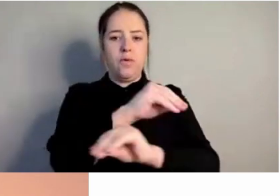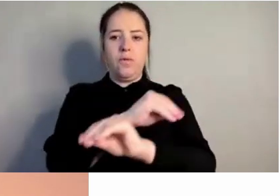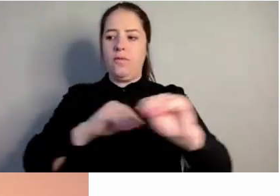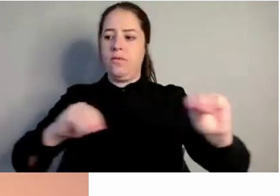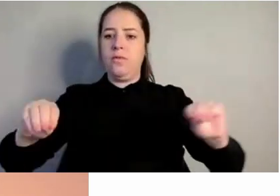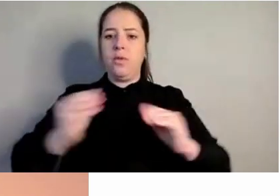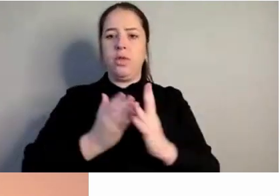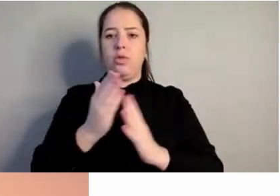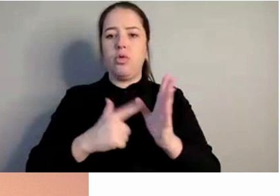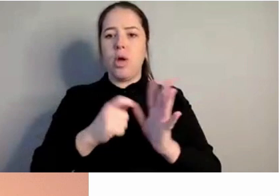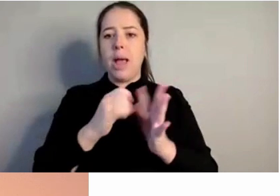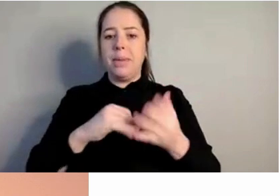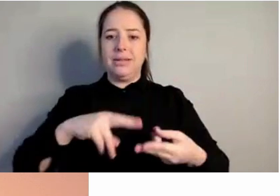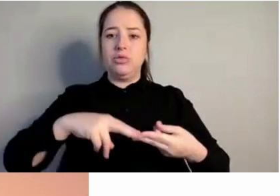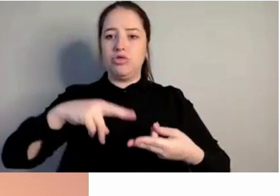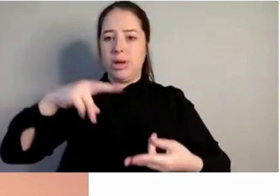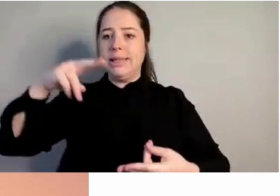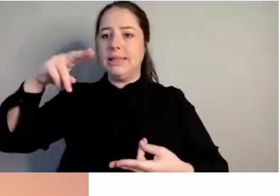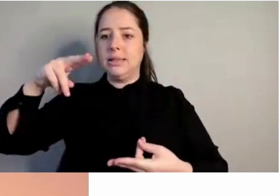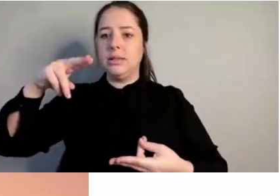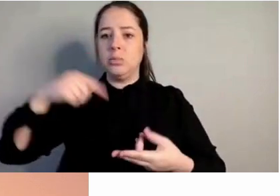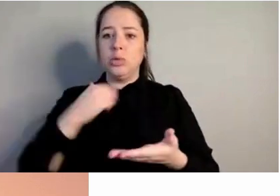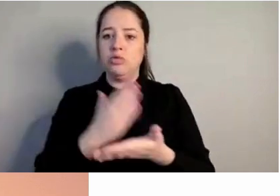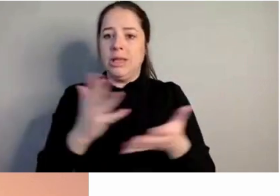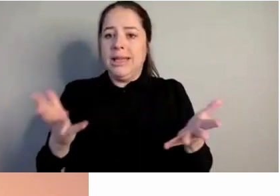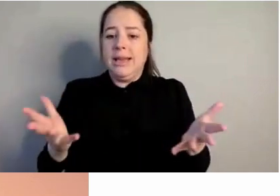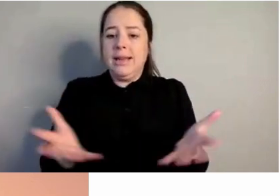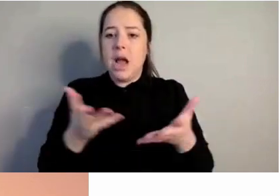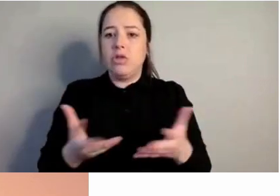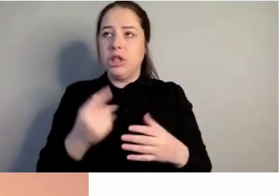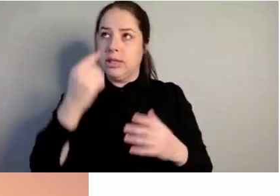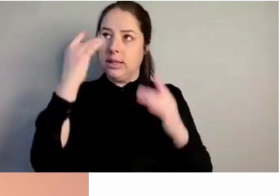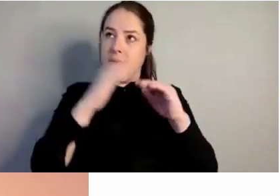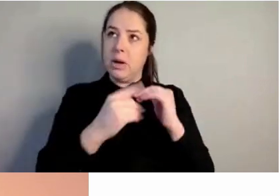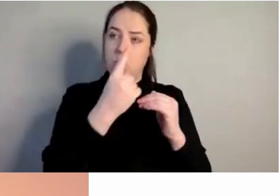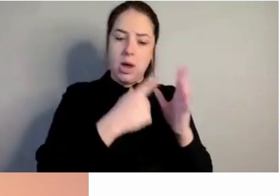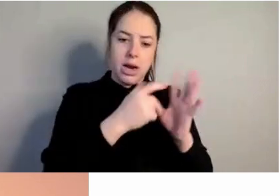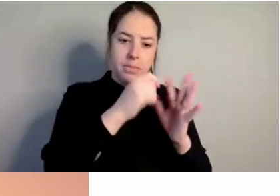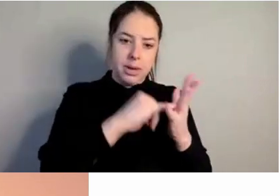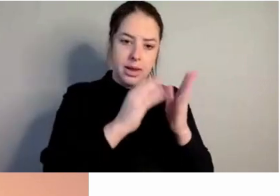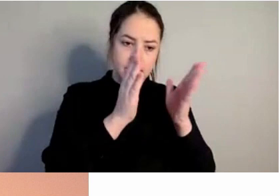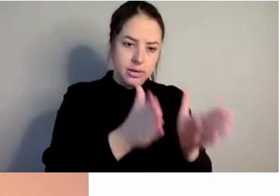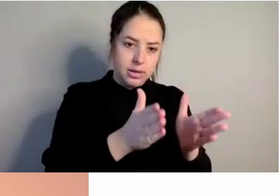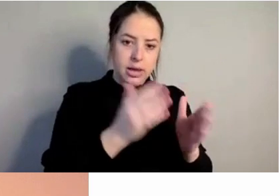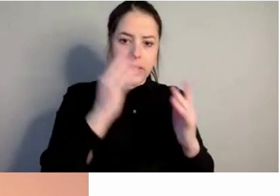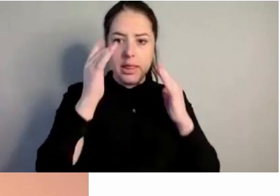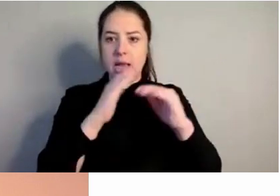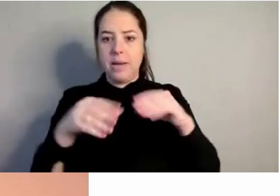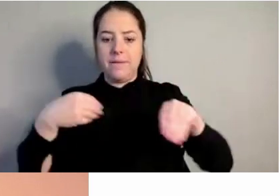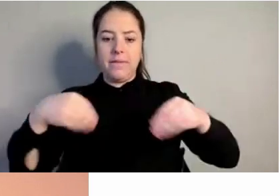and we are really encouraging that thinking about one APS, thinking about the possibility of flexibility across the APS